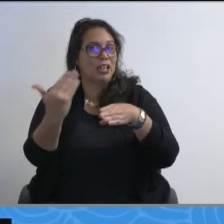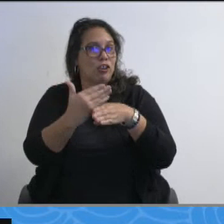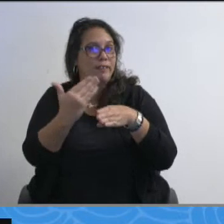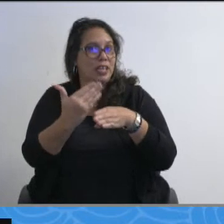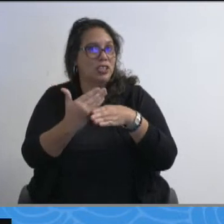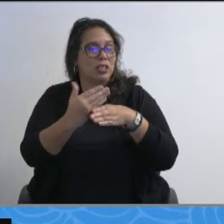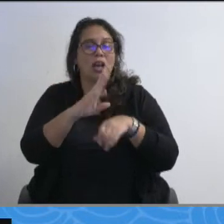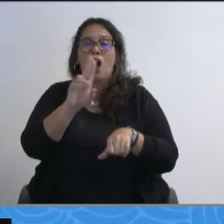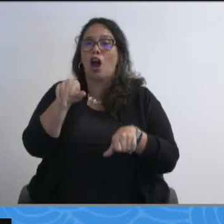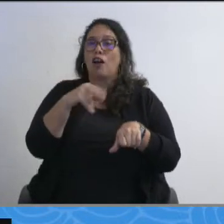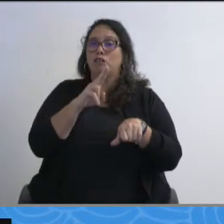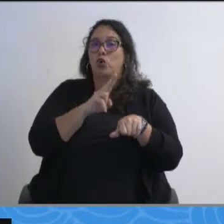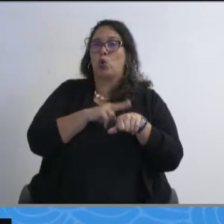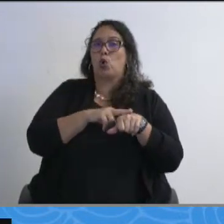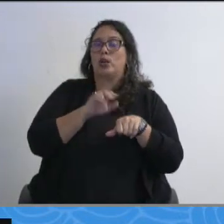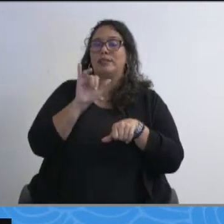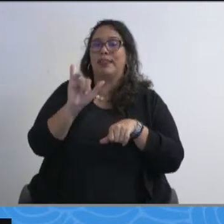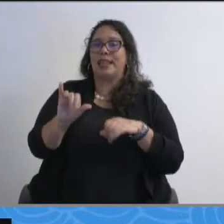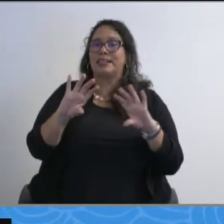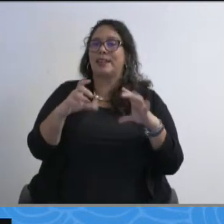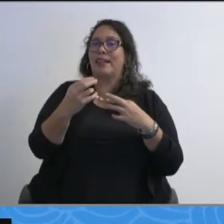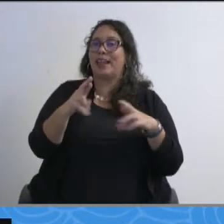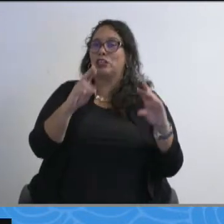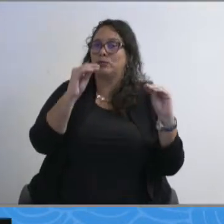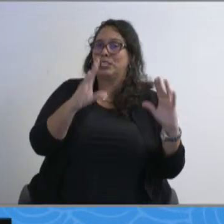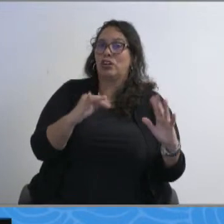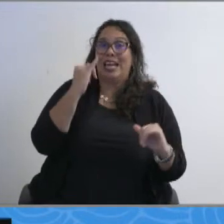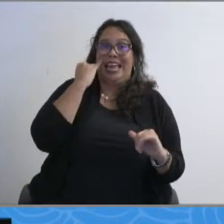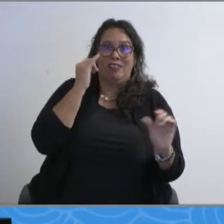Of course, that's a classroom teacher when possible.